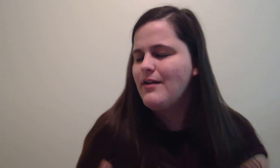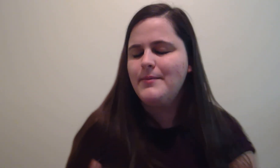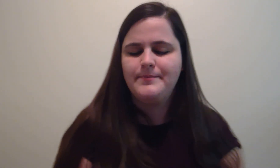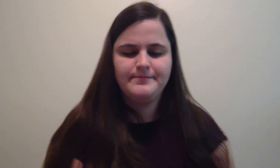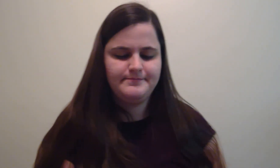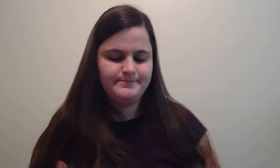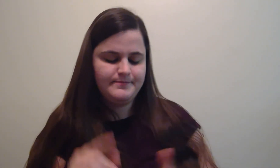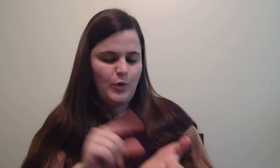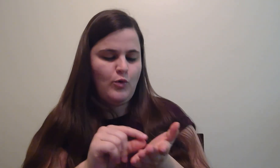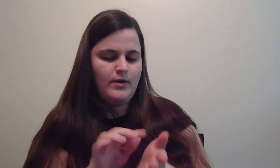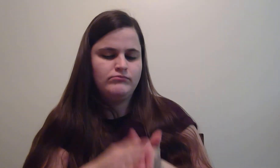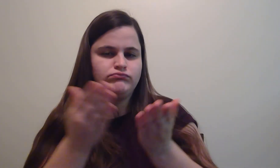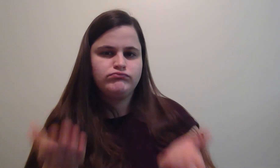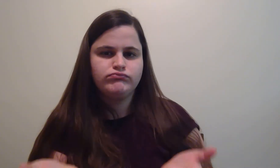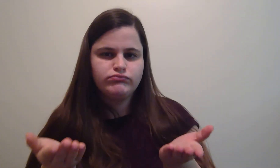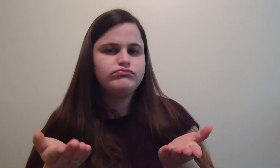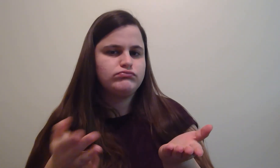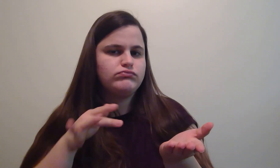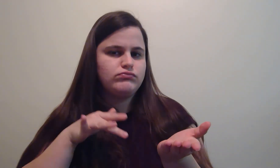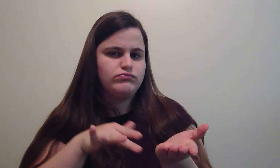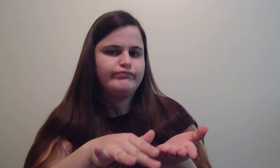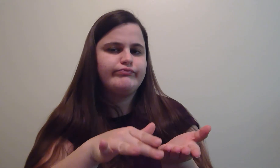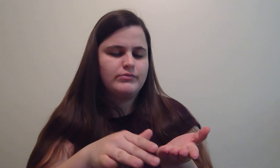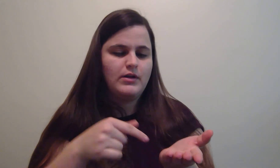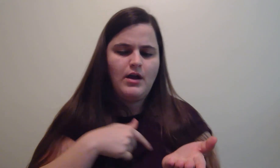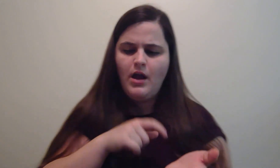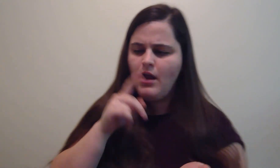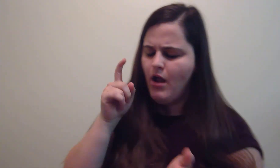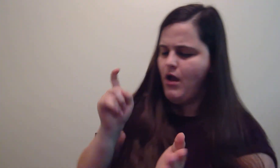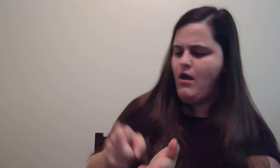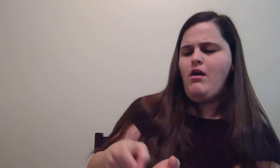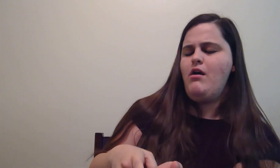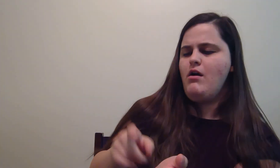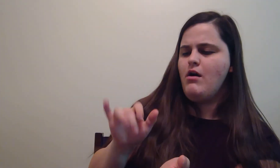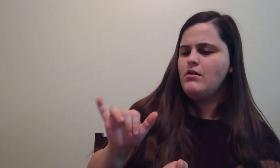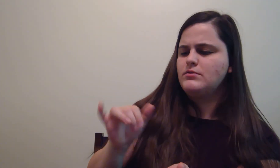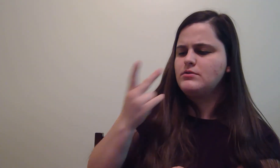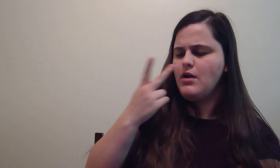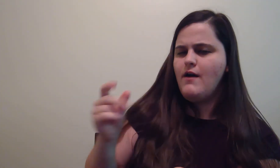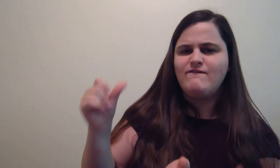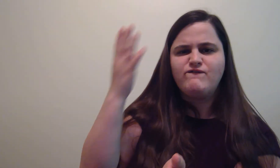He opened the paper and pressed down the crease, and that's when I realized that Juli Baker